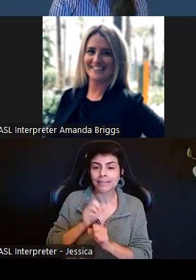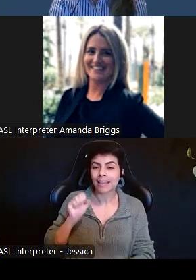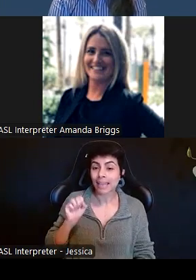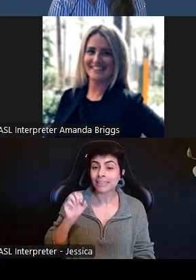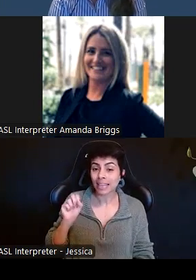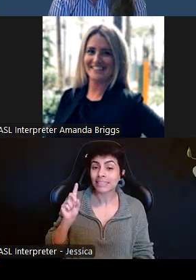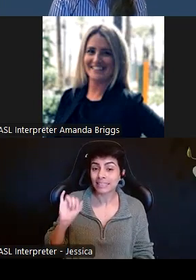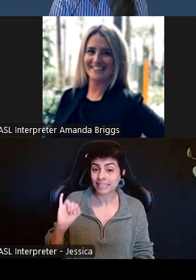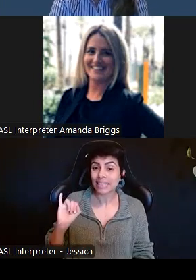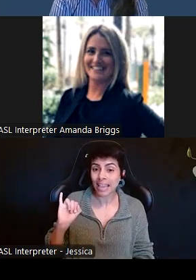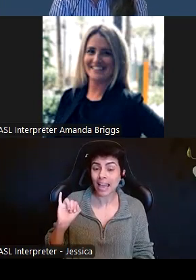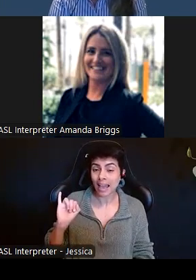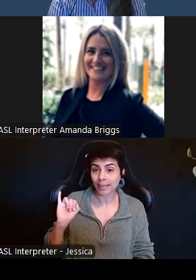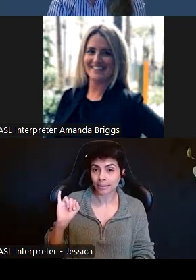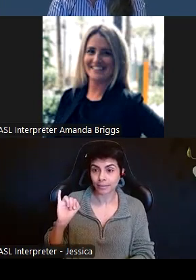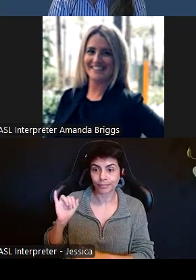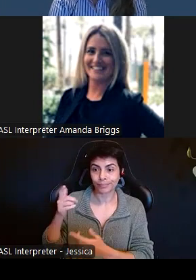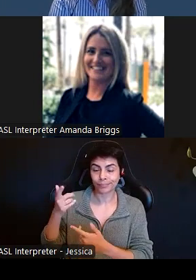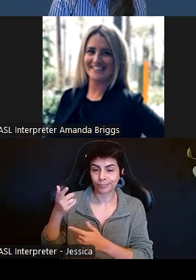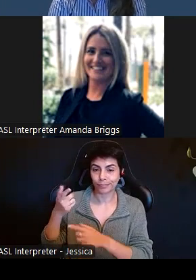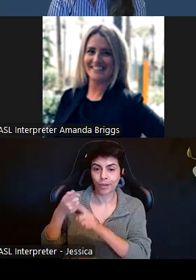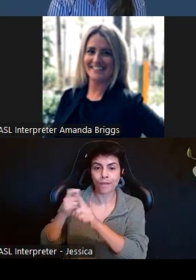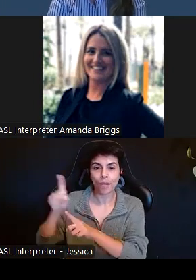account of a retired or deceased parent.